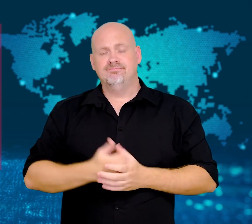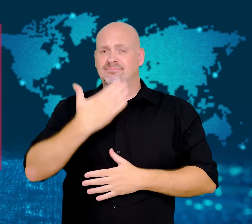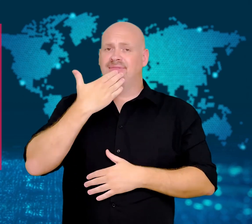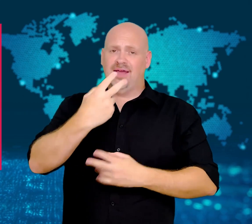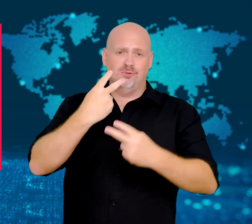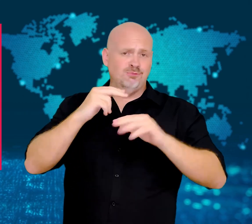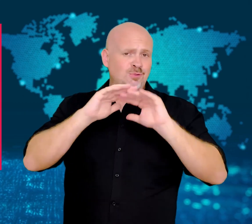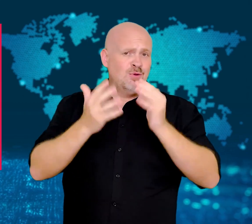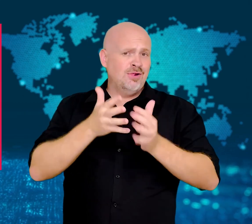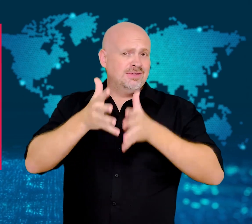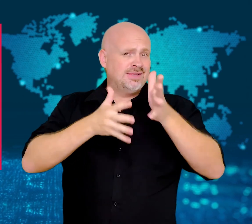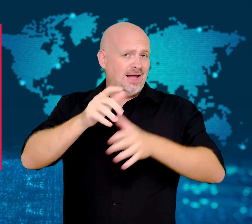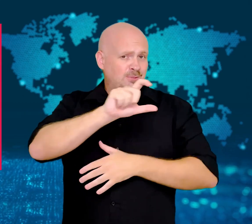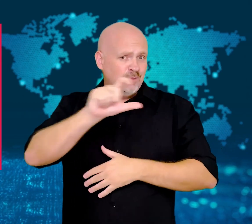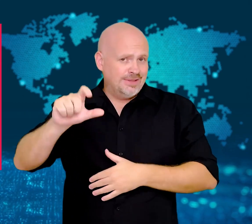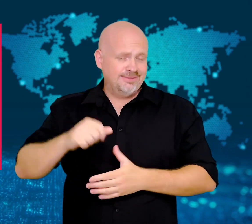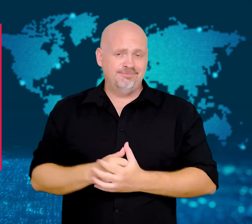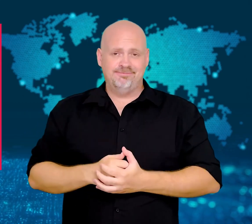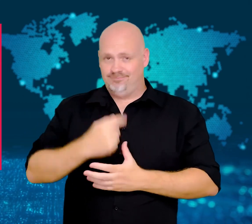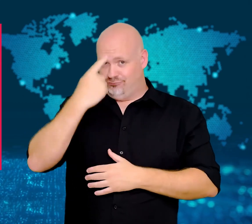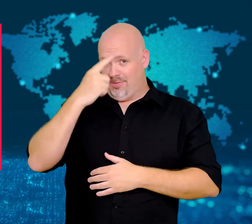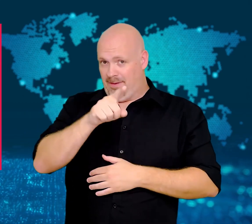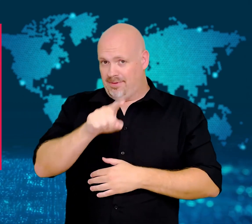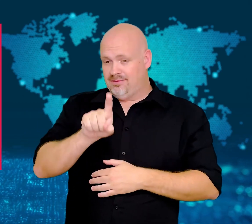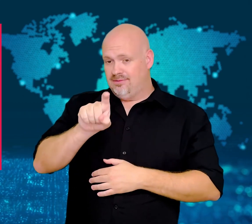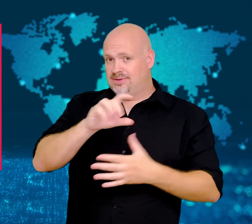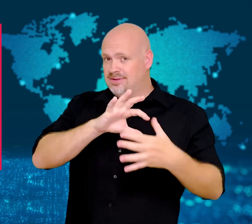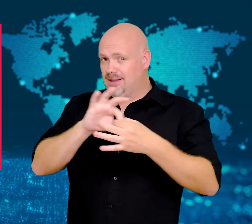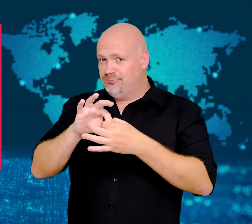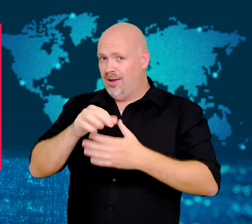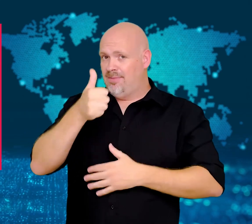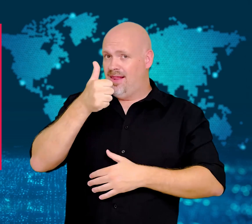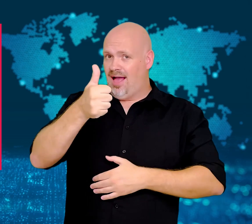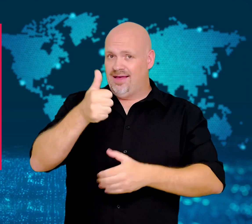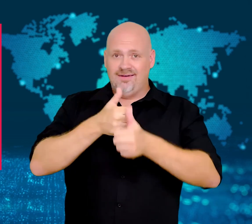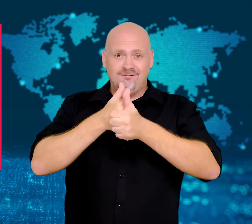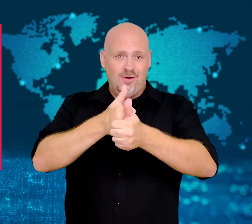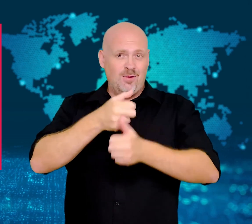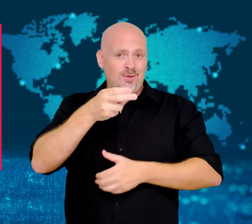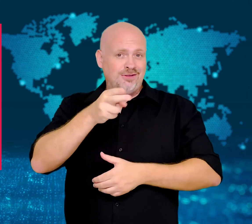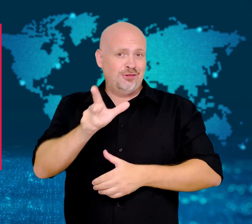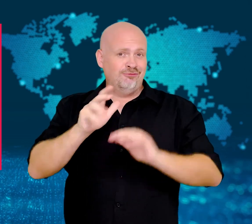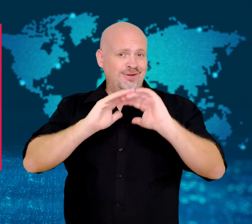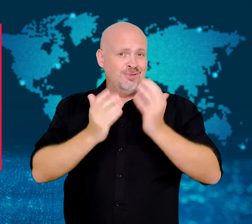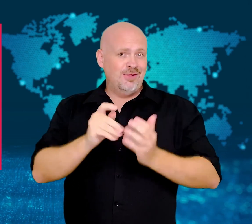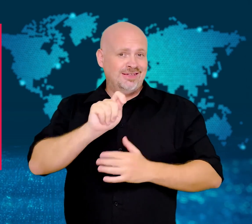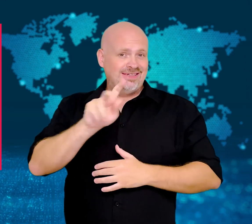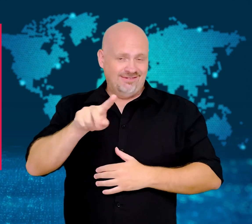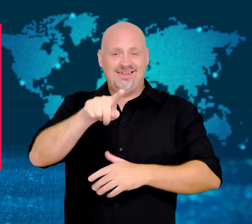Thank you for watching WorldSign Week. Don't forget to subscribe, like, and follow H3 World TV